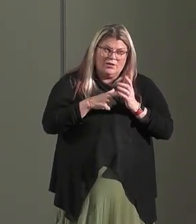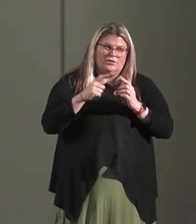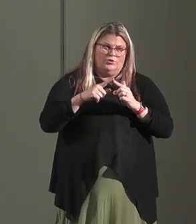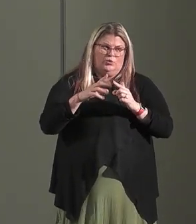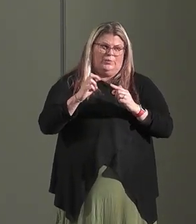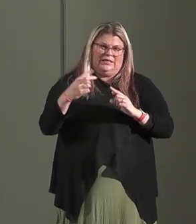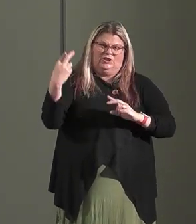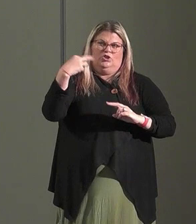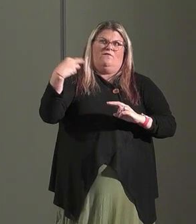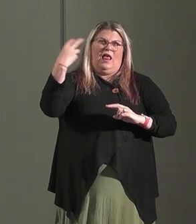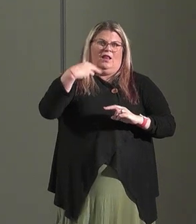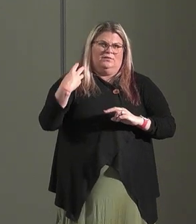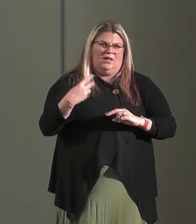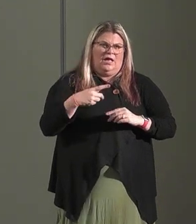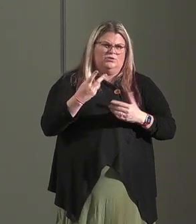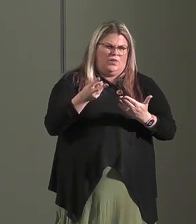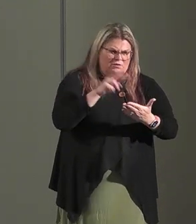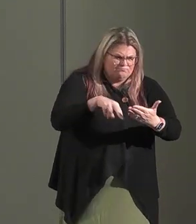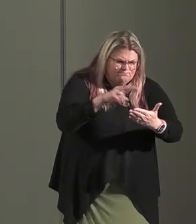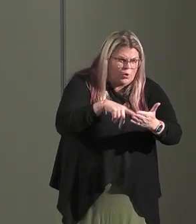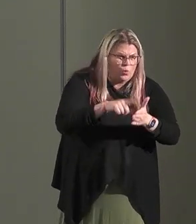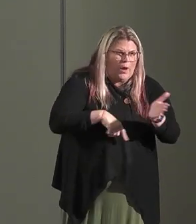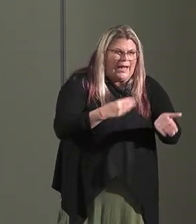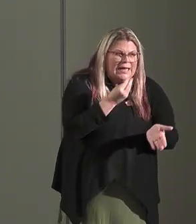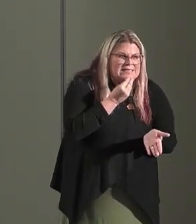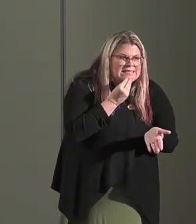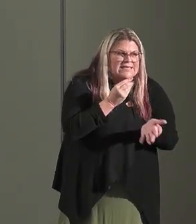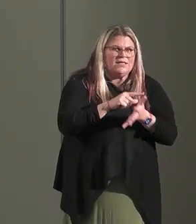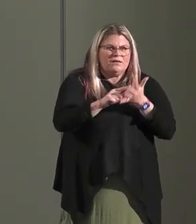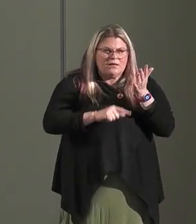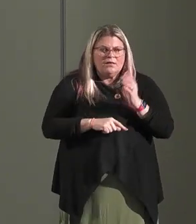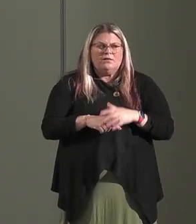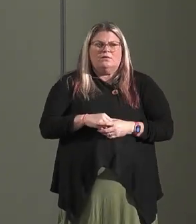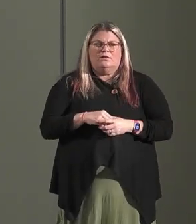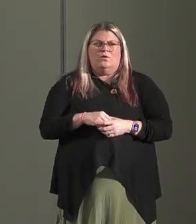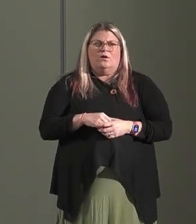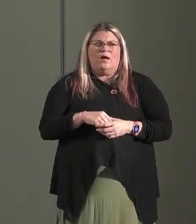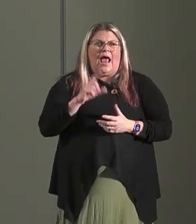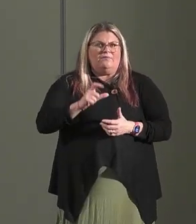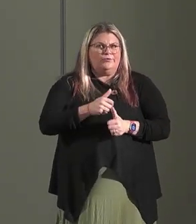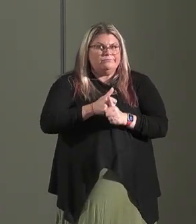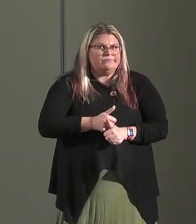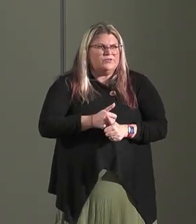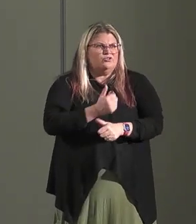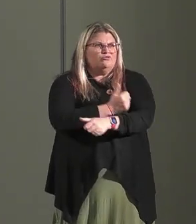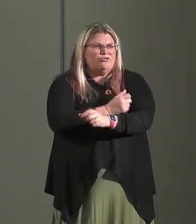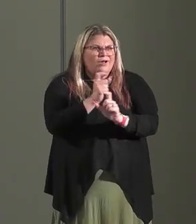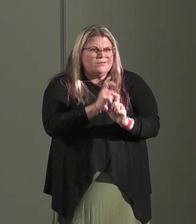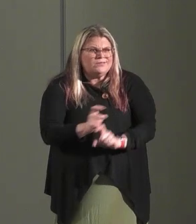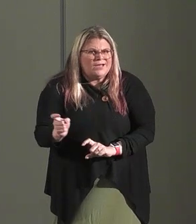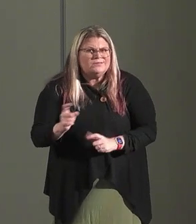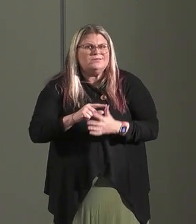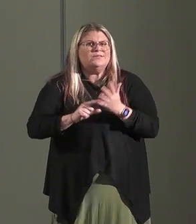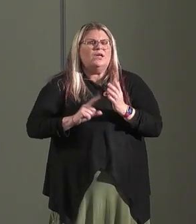looked at and what I eat and purchase. The subject to drug testing. And where you are in society,